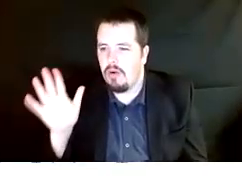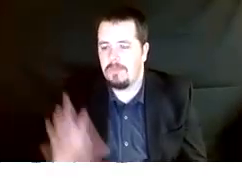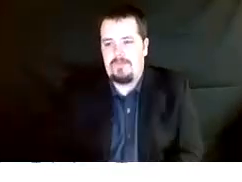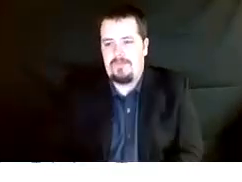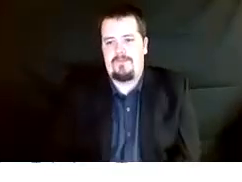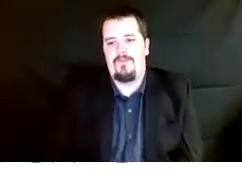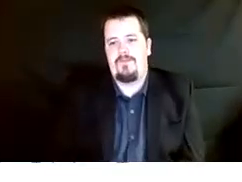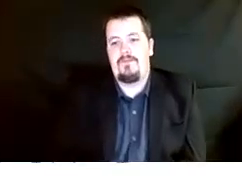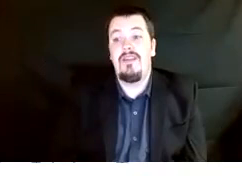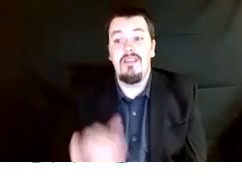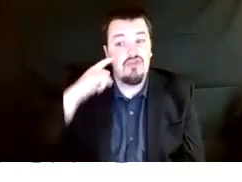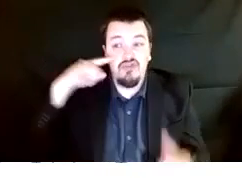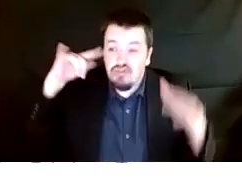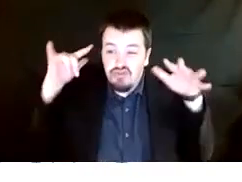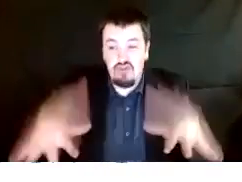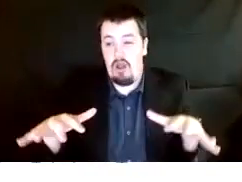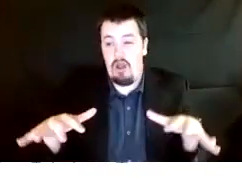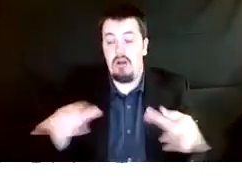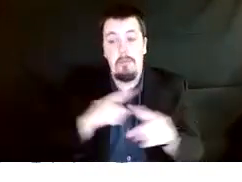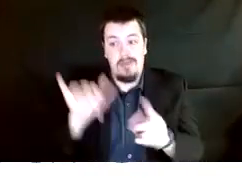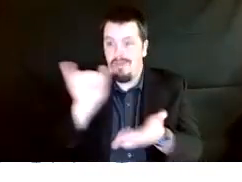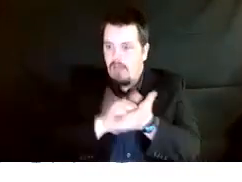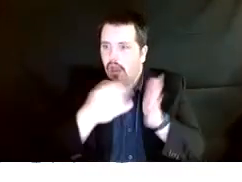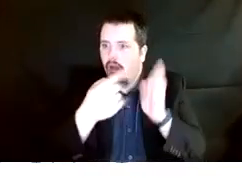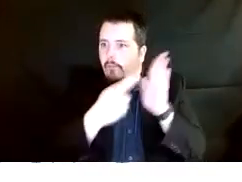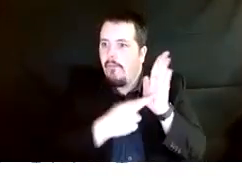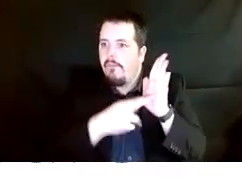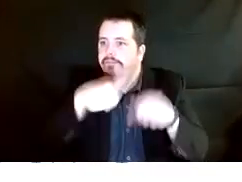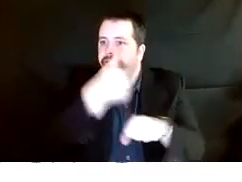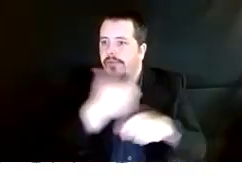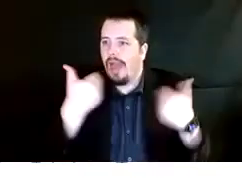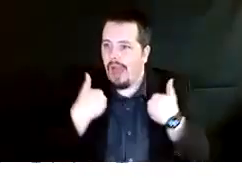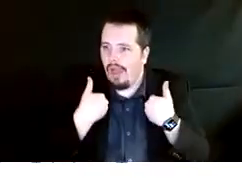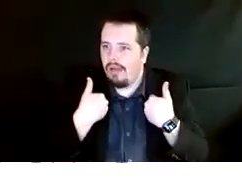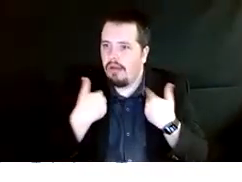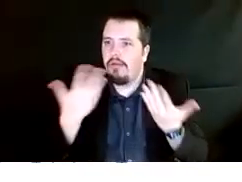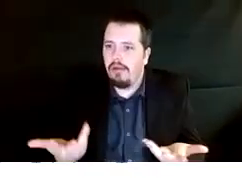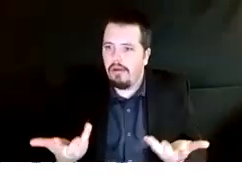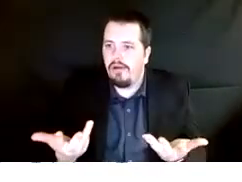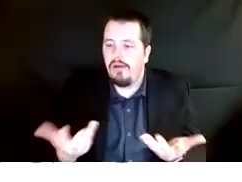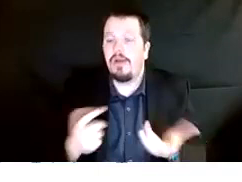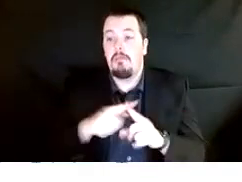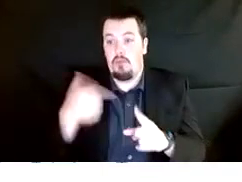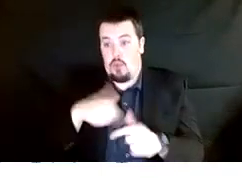that is shocking but that's that's what our guidelines said um our agency as well as